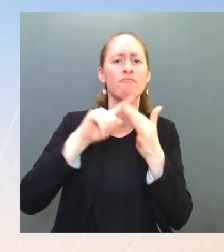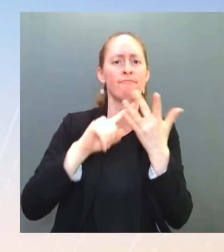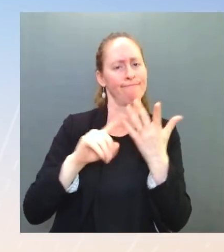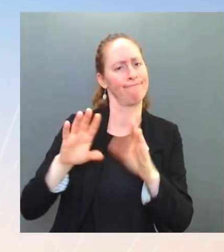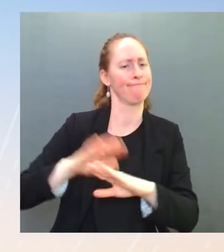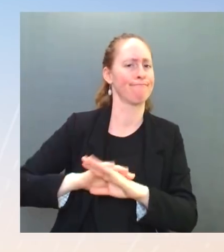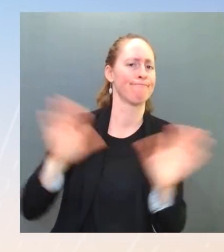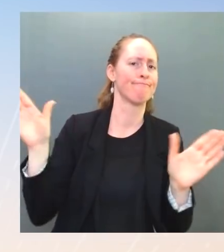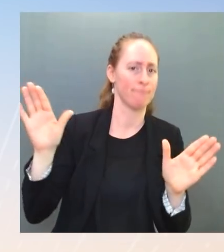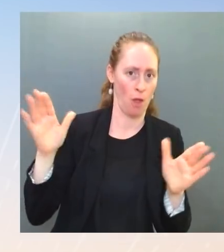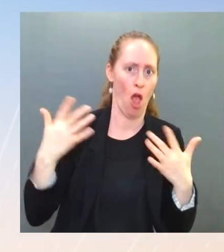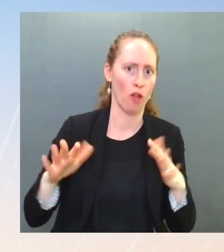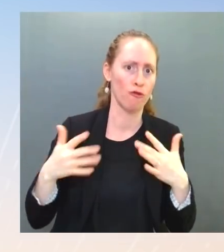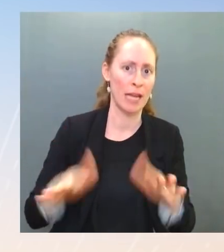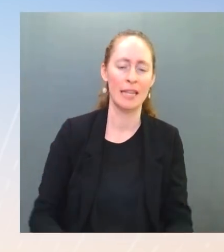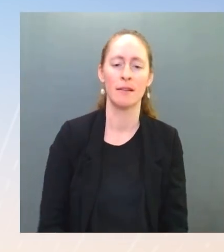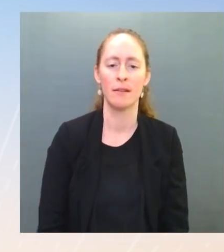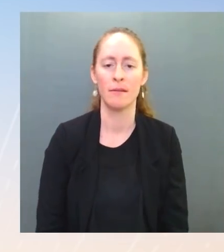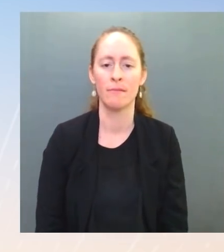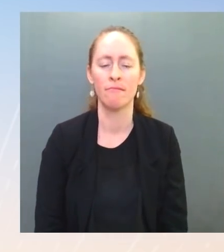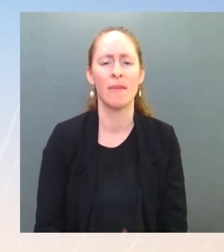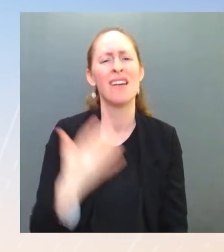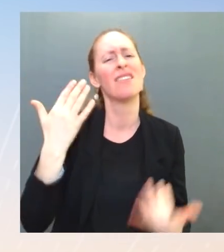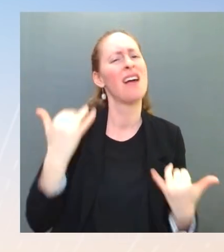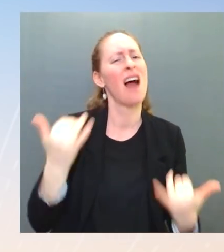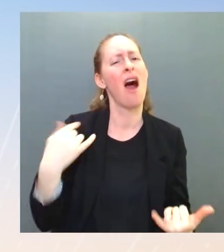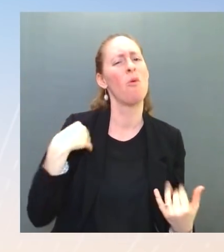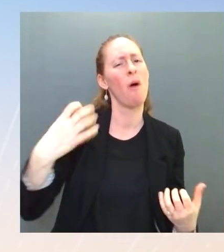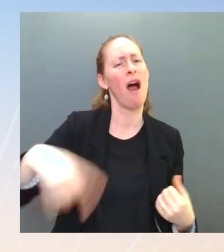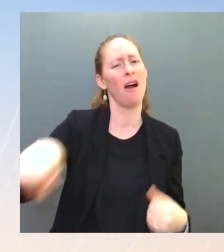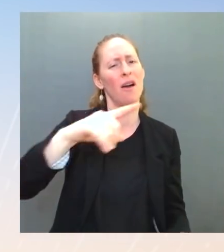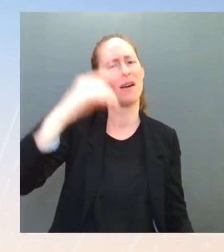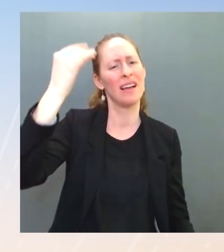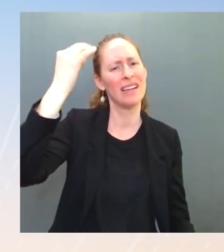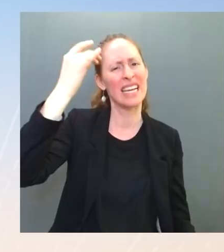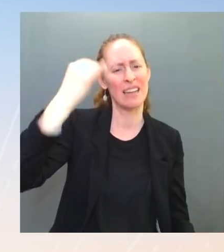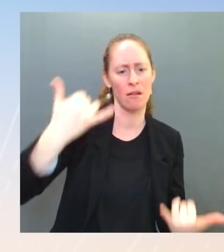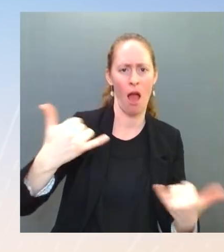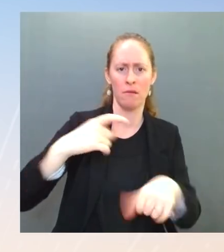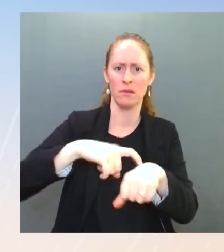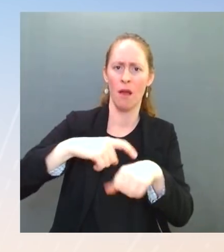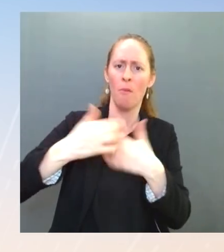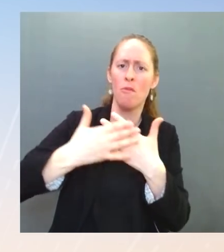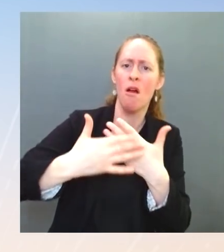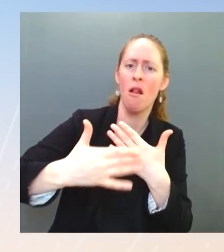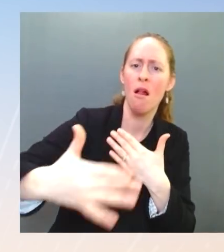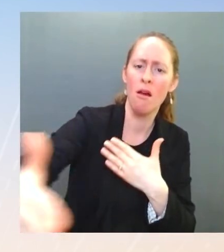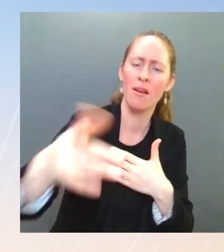and more expansive, we need legislation. On guns, we have also taken steps out.